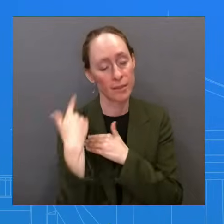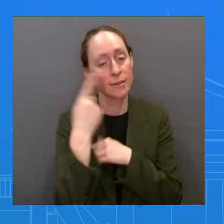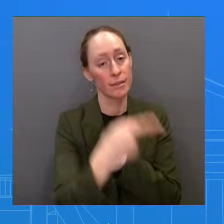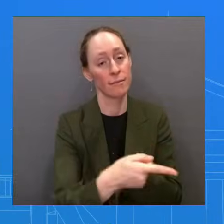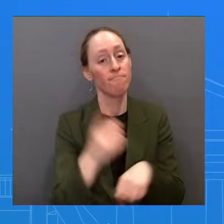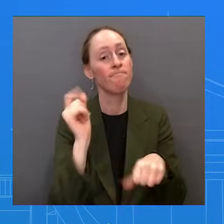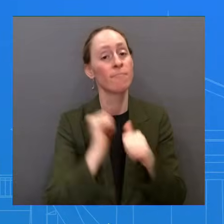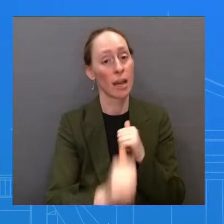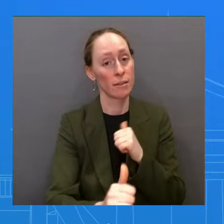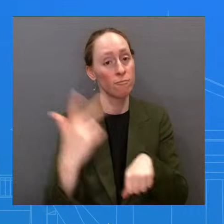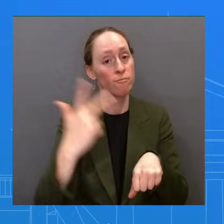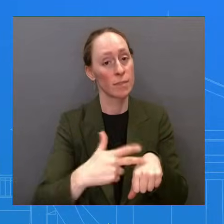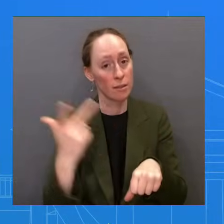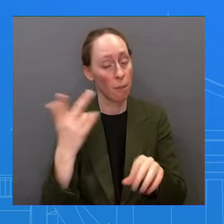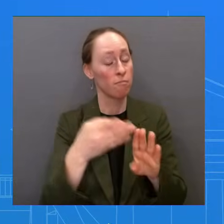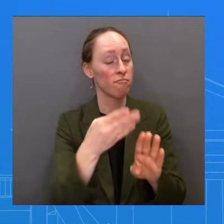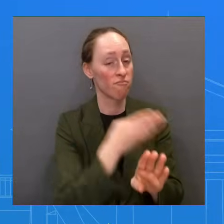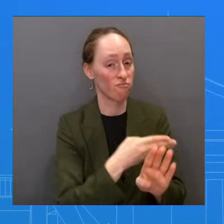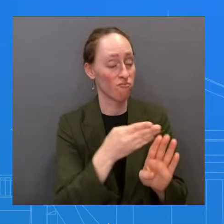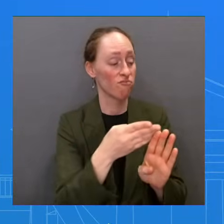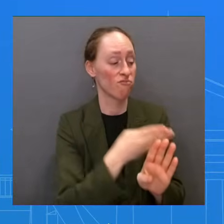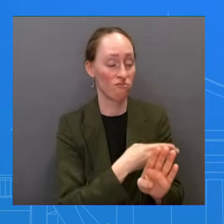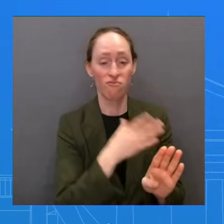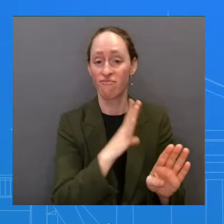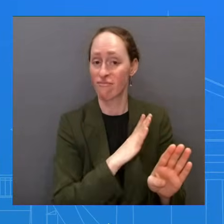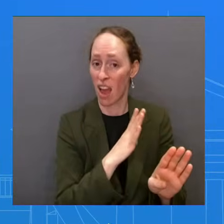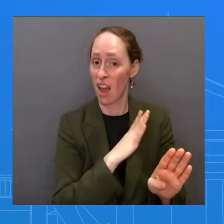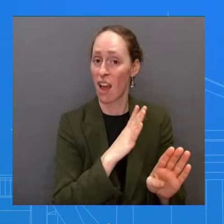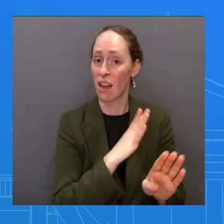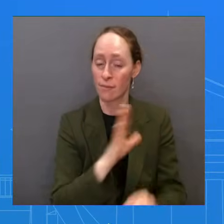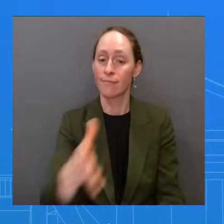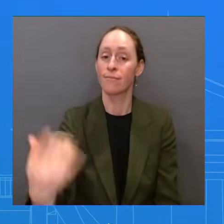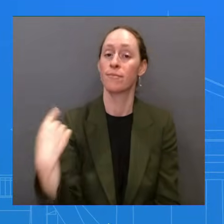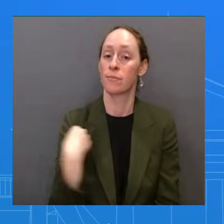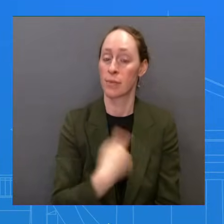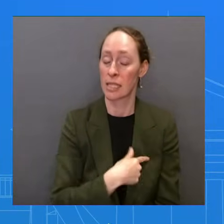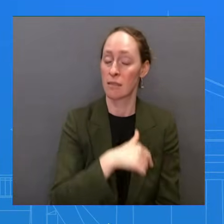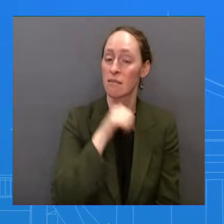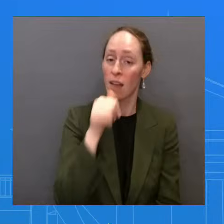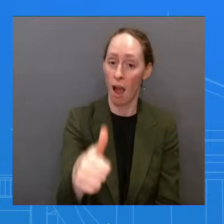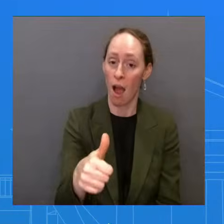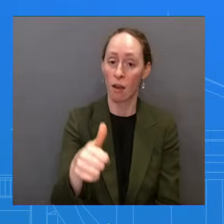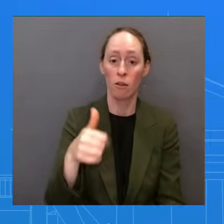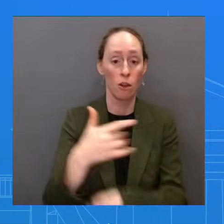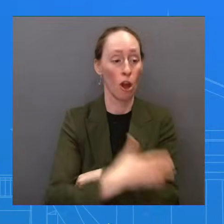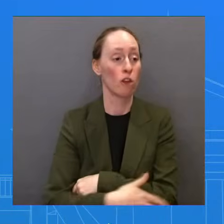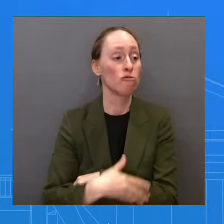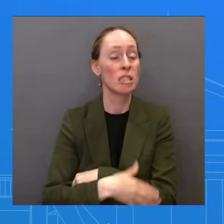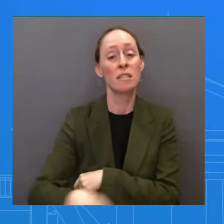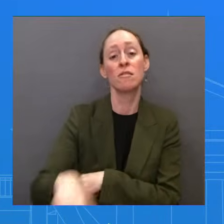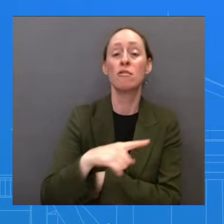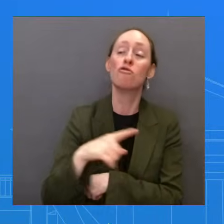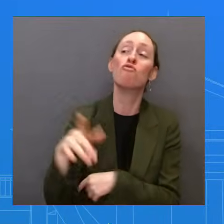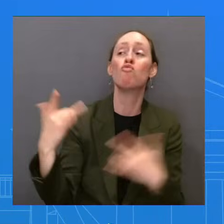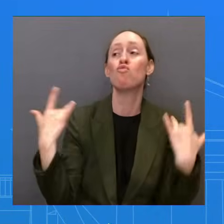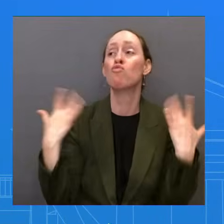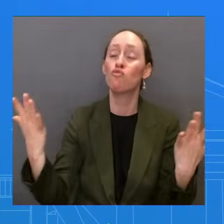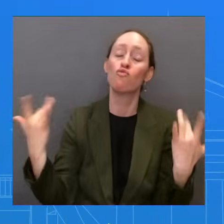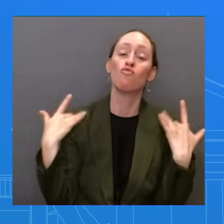We have never been a deadbeat nation, as the President has said; I've repeated this yesterday as well. And they need to take action. Congress needs to act.